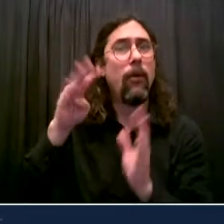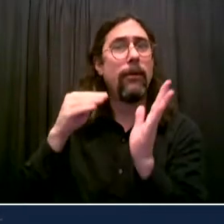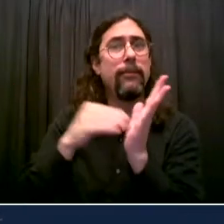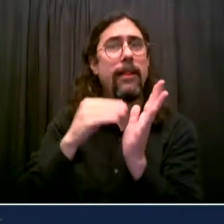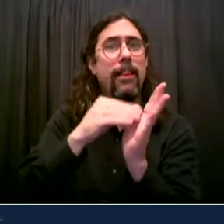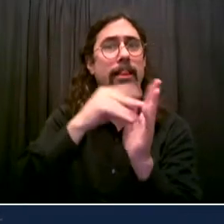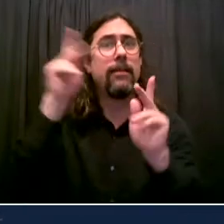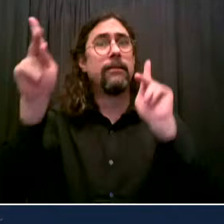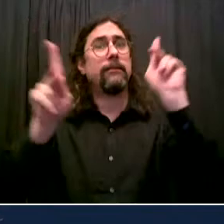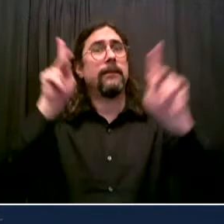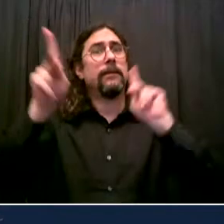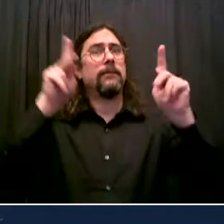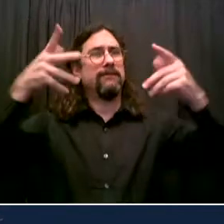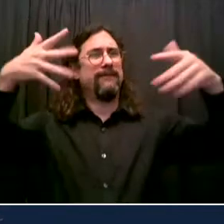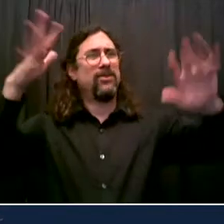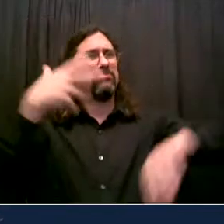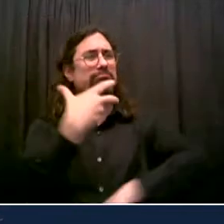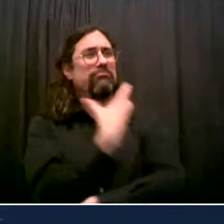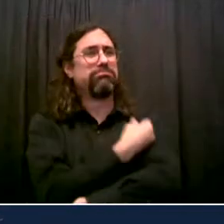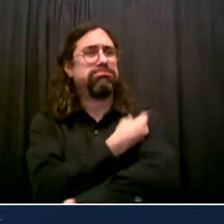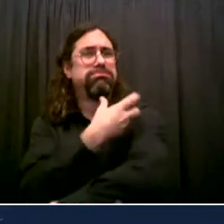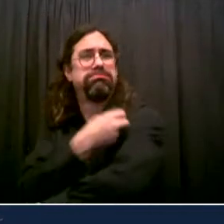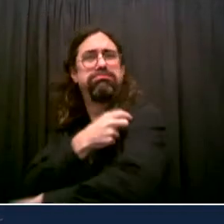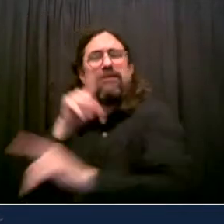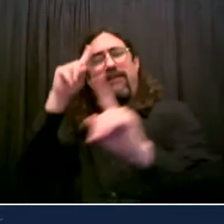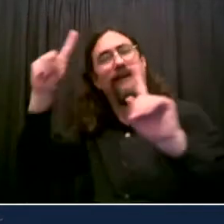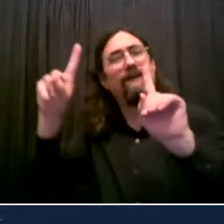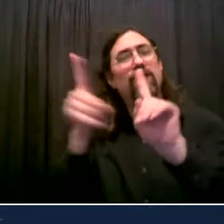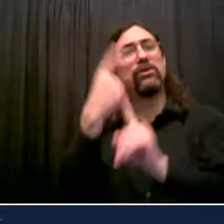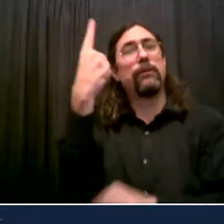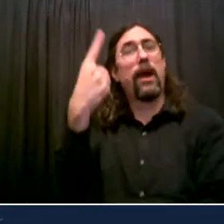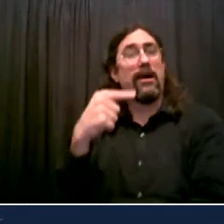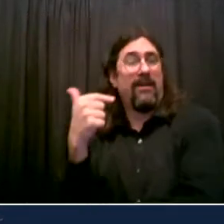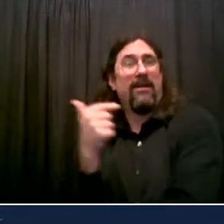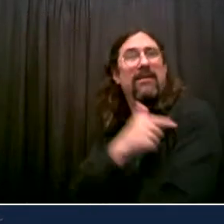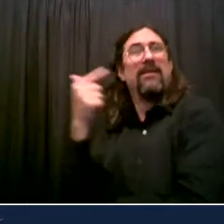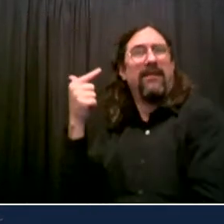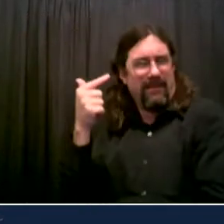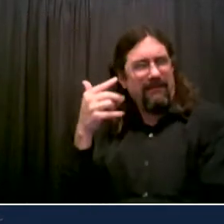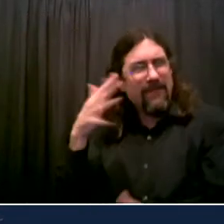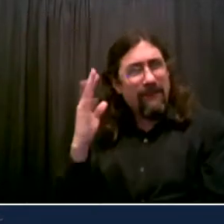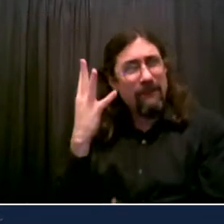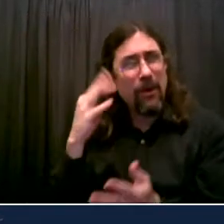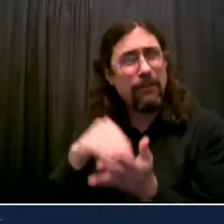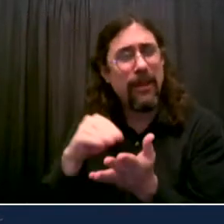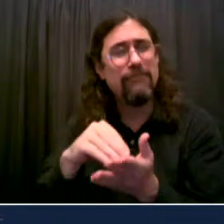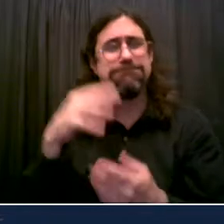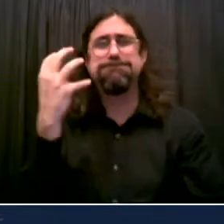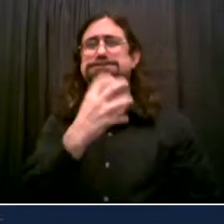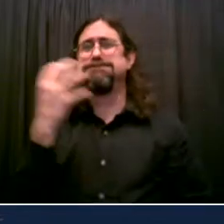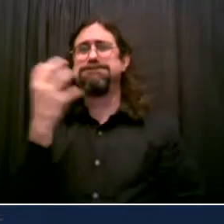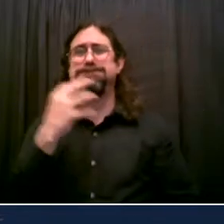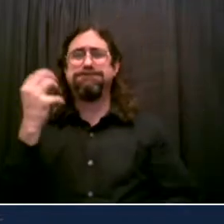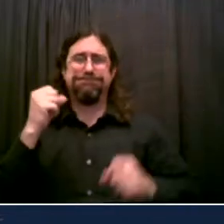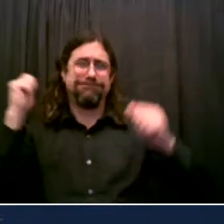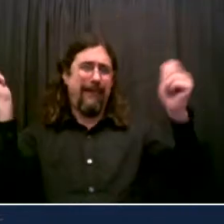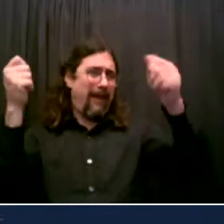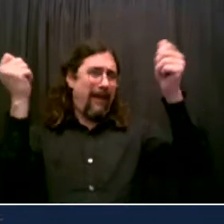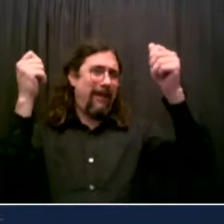TODAY WITH OVER 4,000,001ST TWO DOSES.